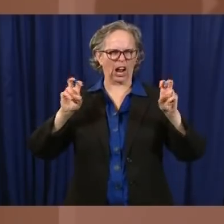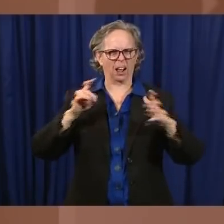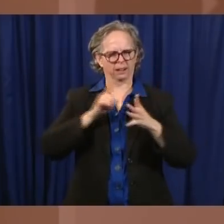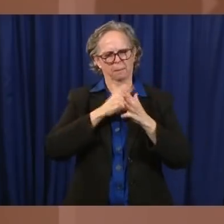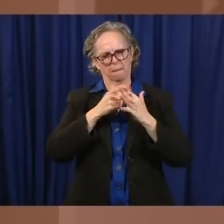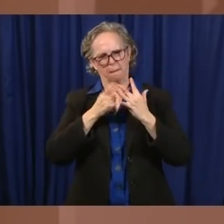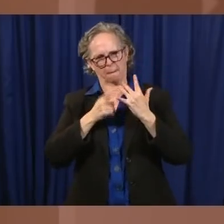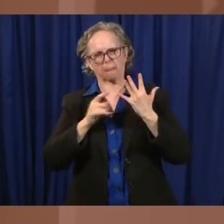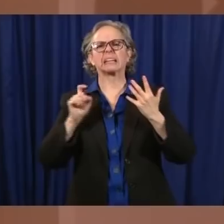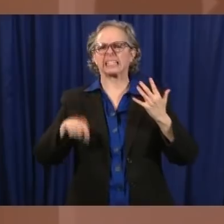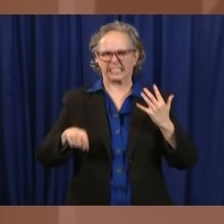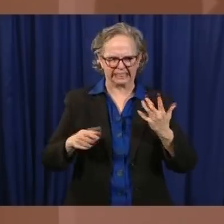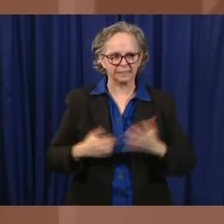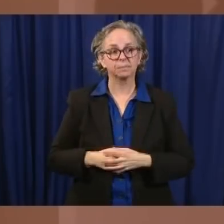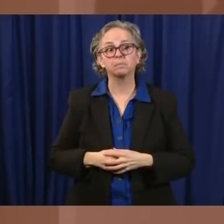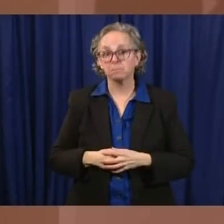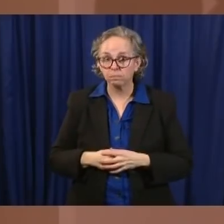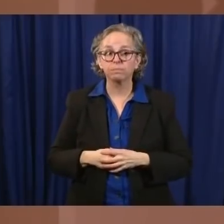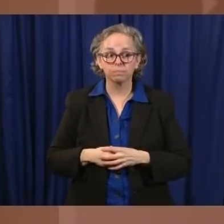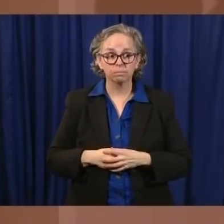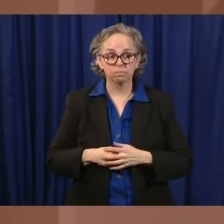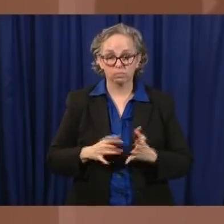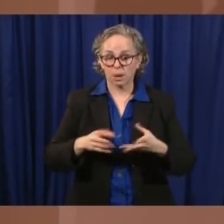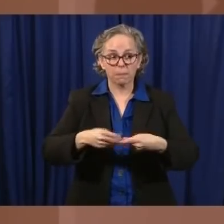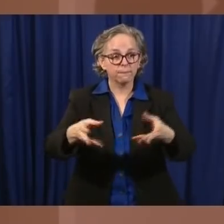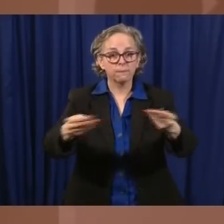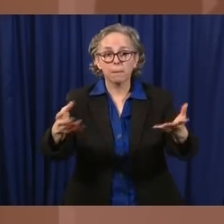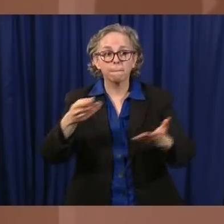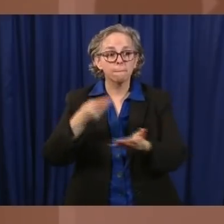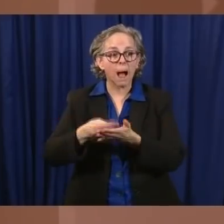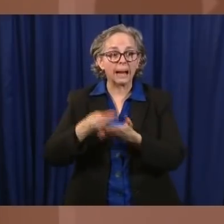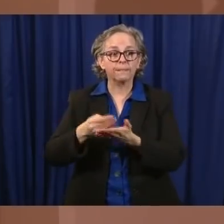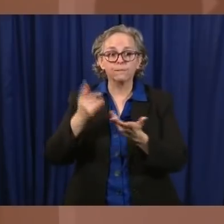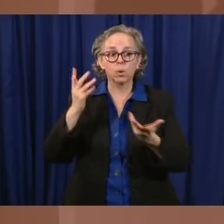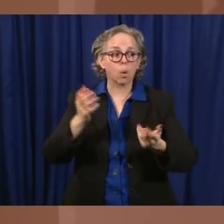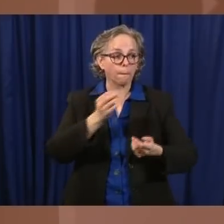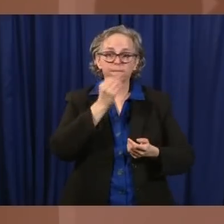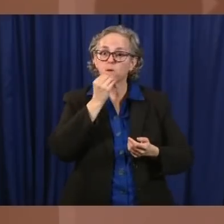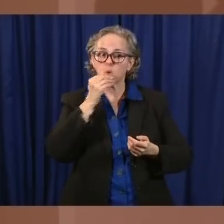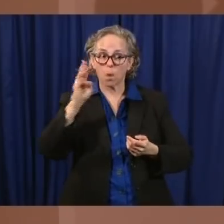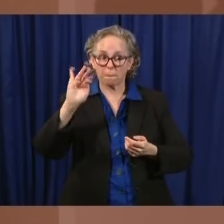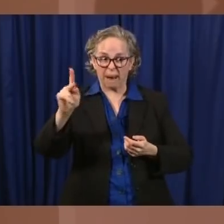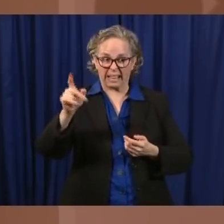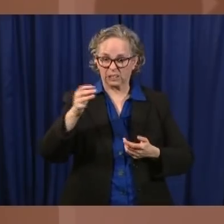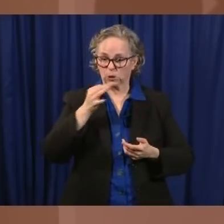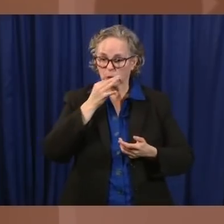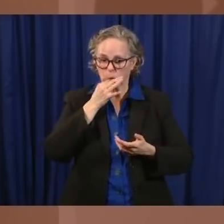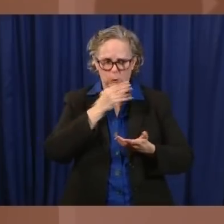ESSENTIAL HOUSEHOLD CLEANING PERSONNEL, PERSONAL HYGIENE ITEMS, WILL ALSO BE INCLUDED,